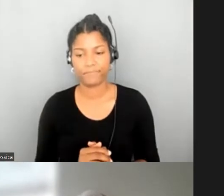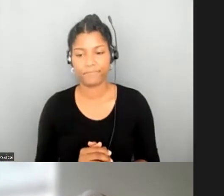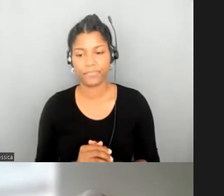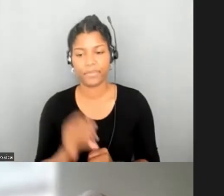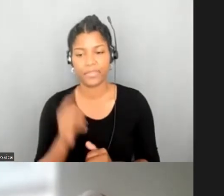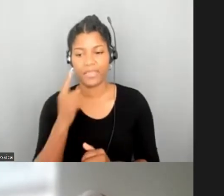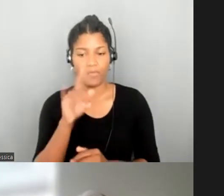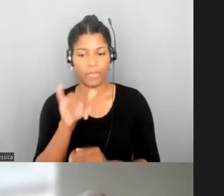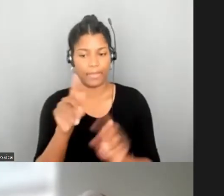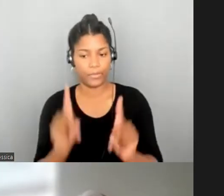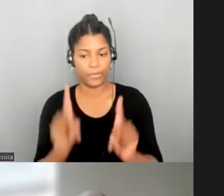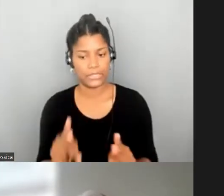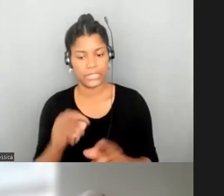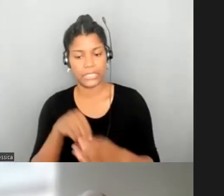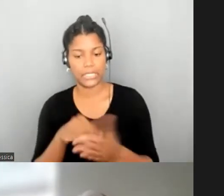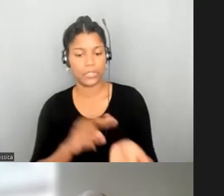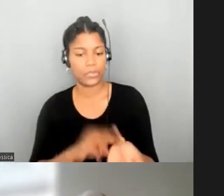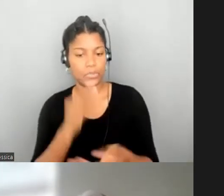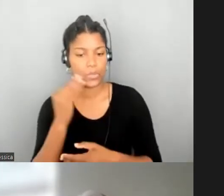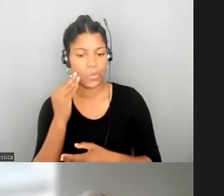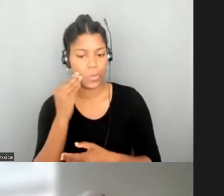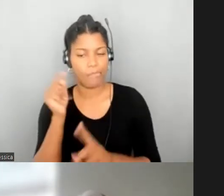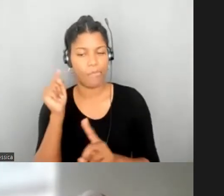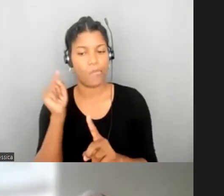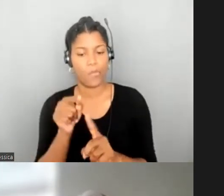the resident in the nursing home.